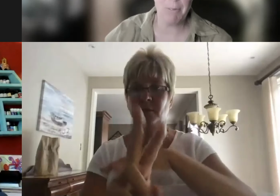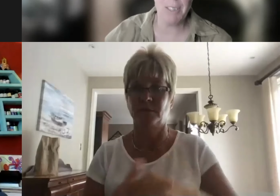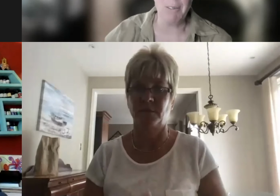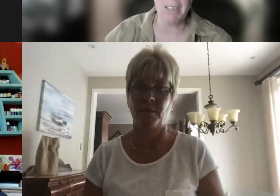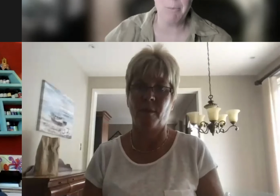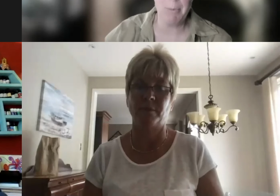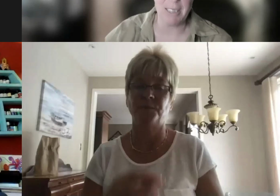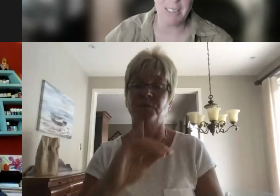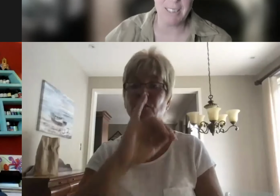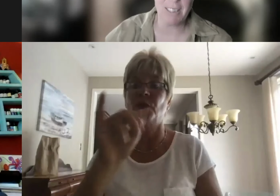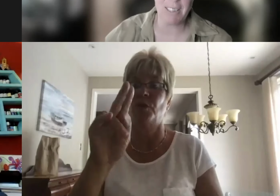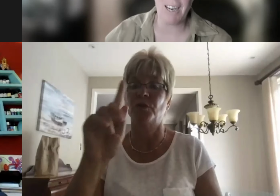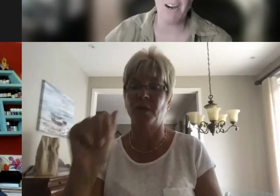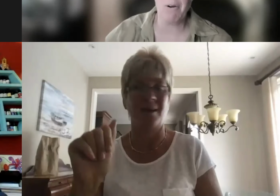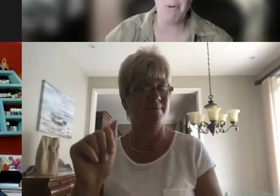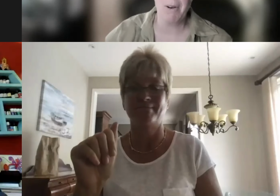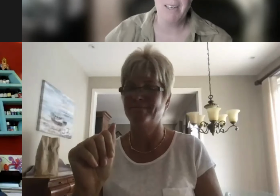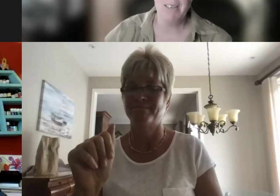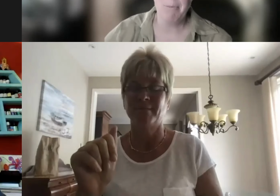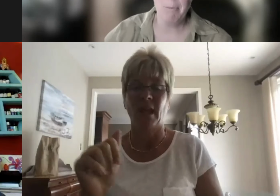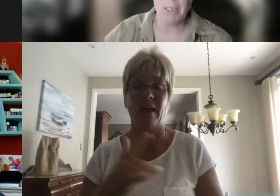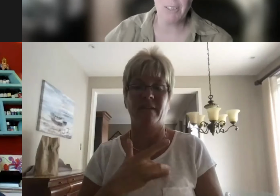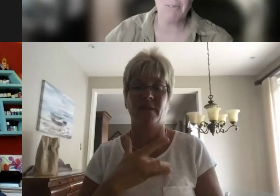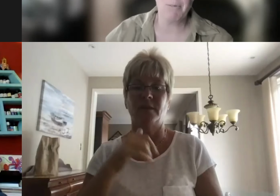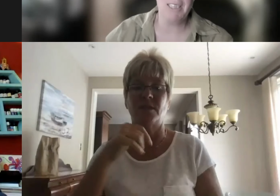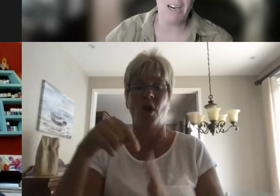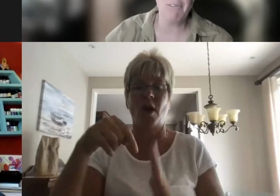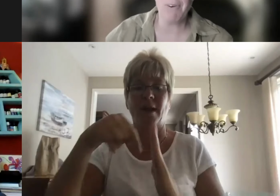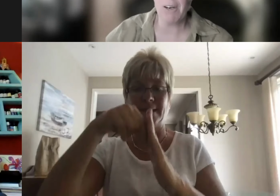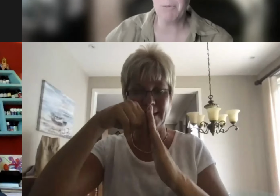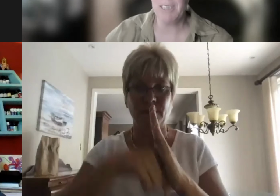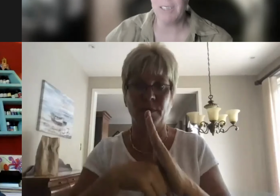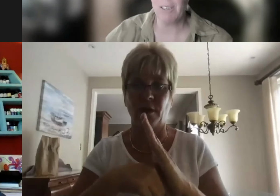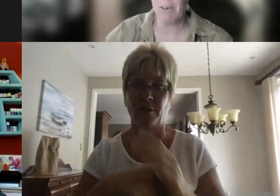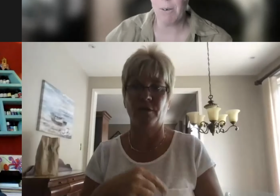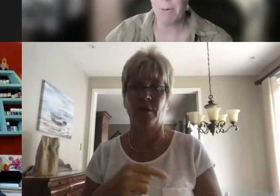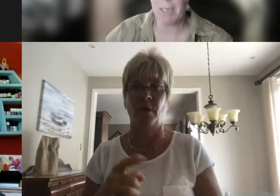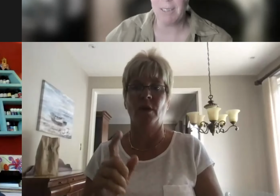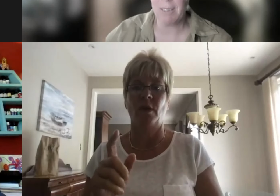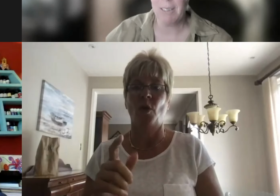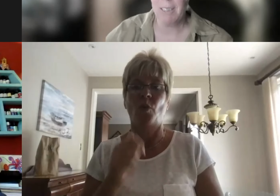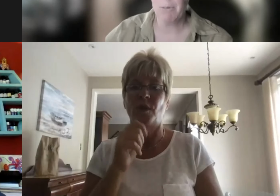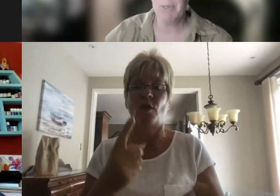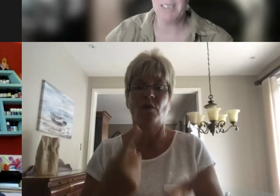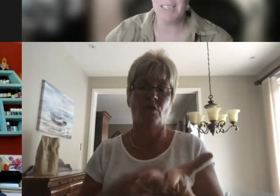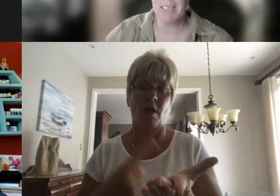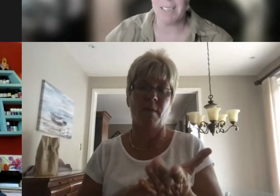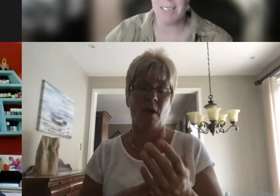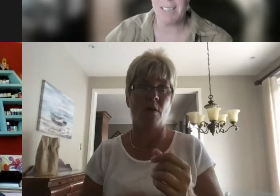We don't admit just how far we need to go in rethinking.